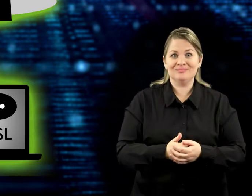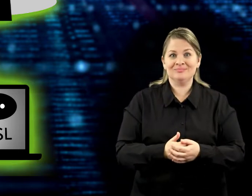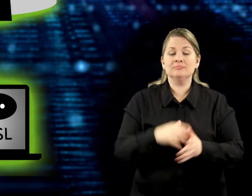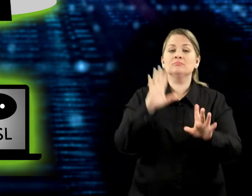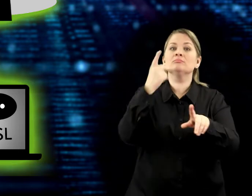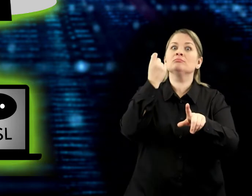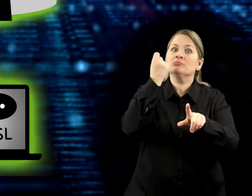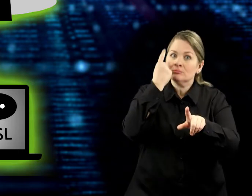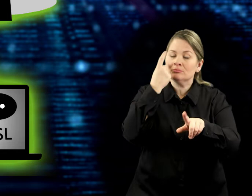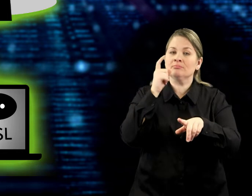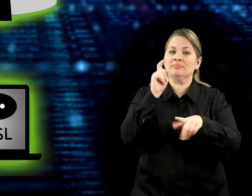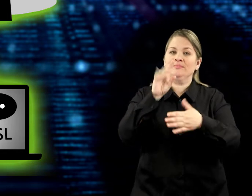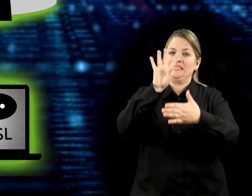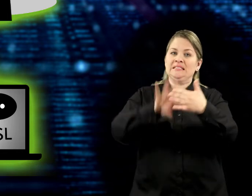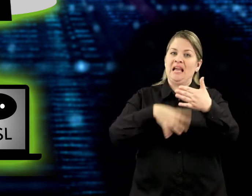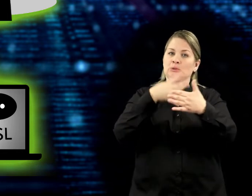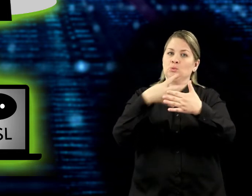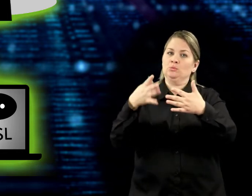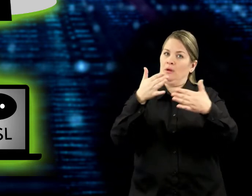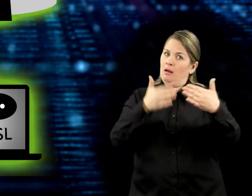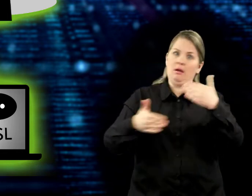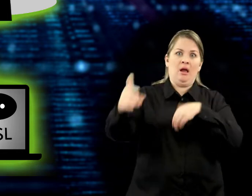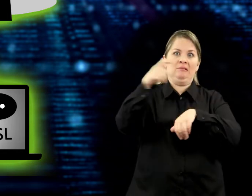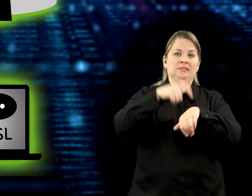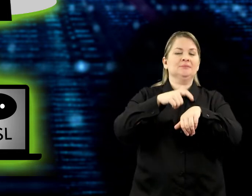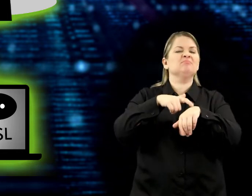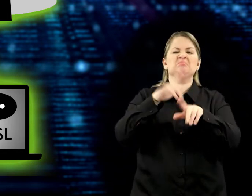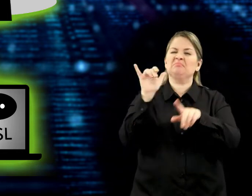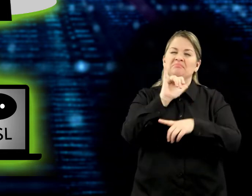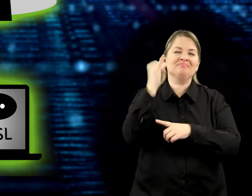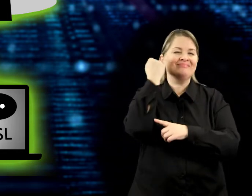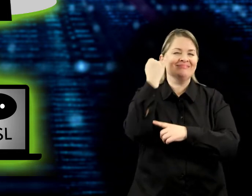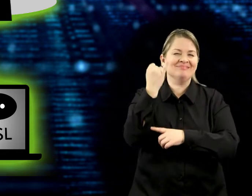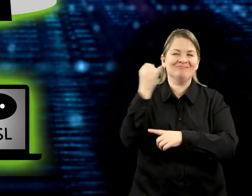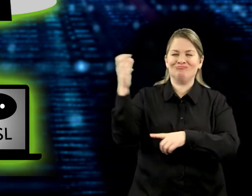just as you would if you were hiring an on-site interpreter.